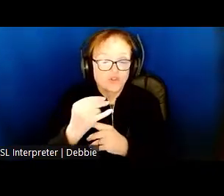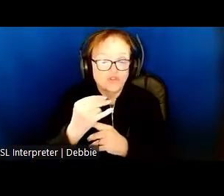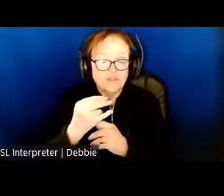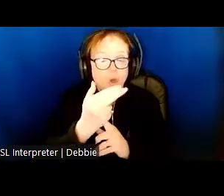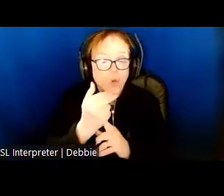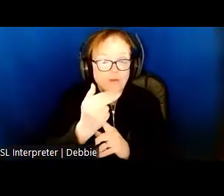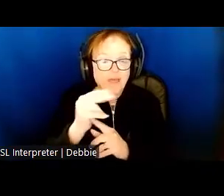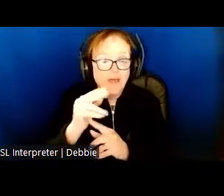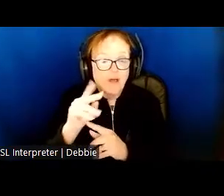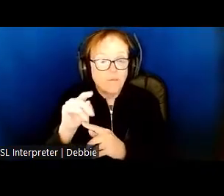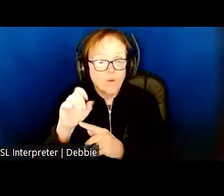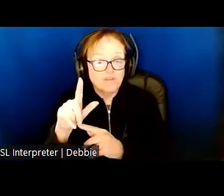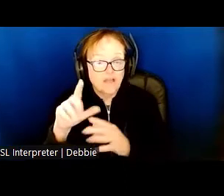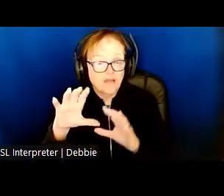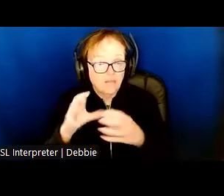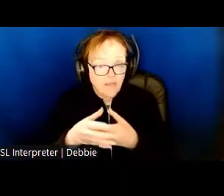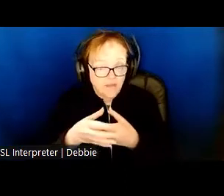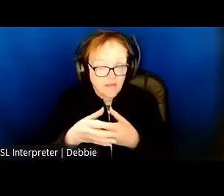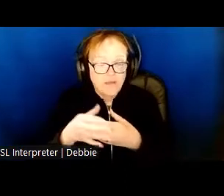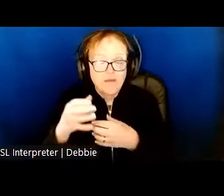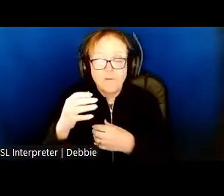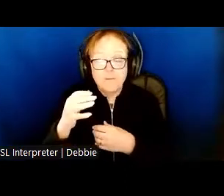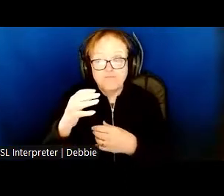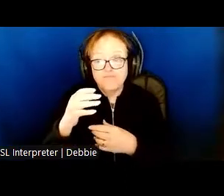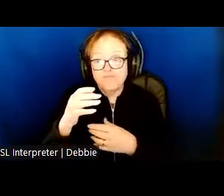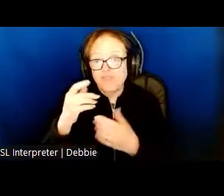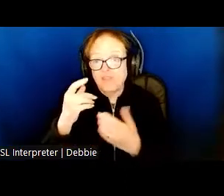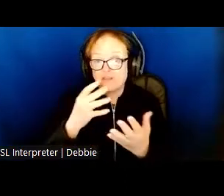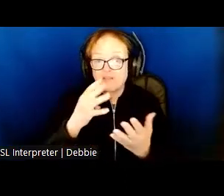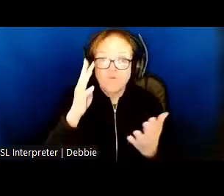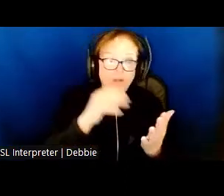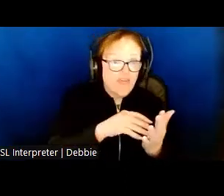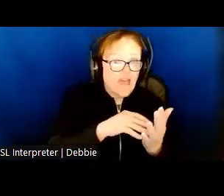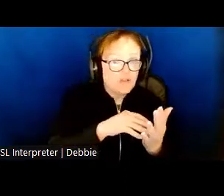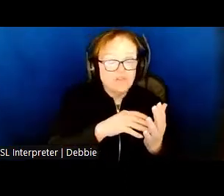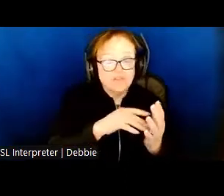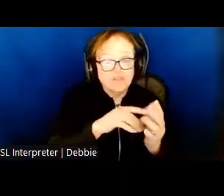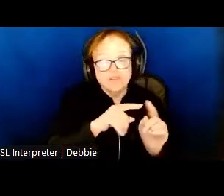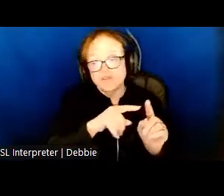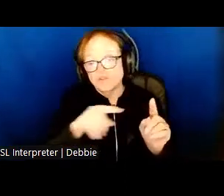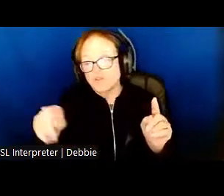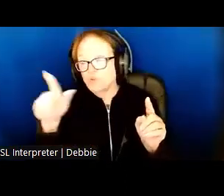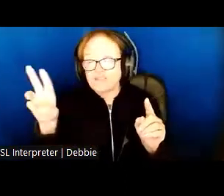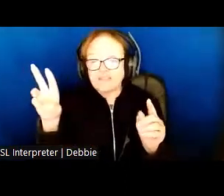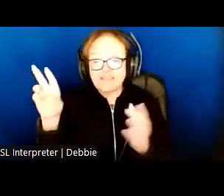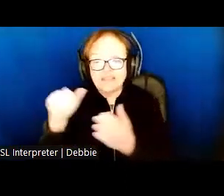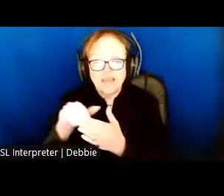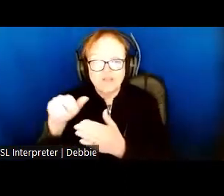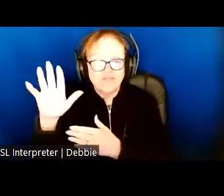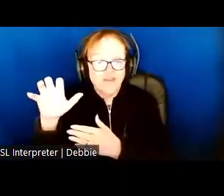awards have ranged in the past from $4,000 - $26,500.